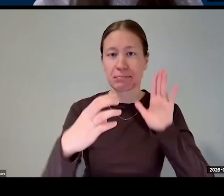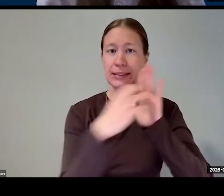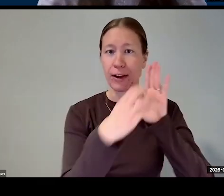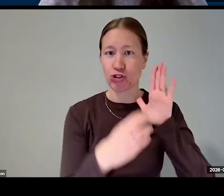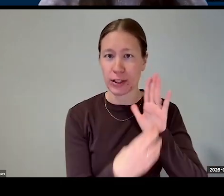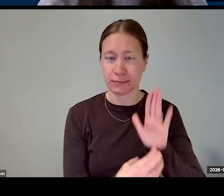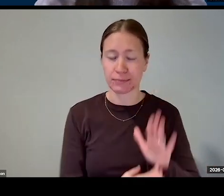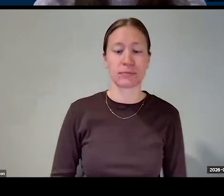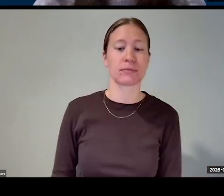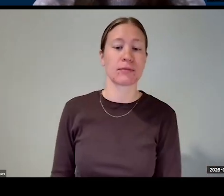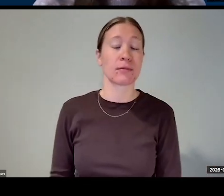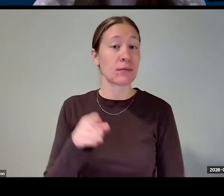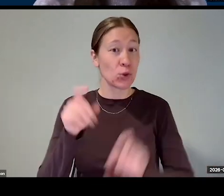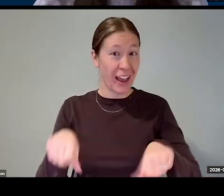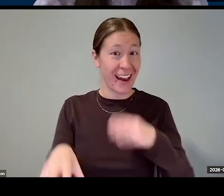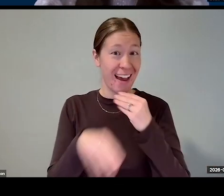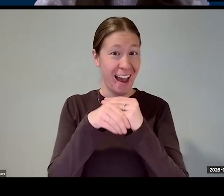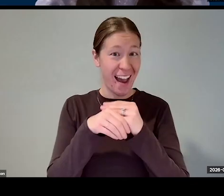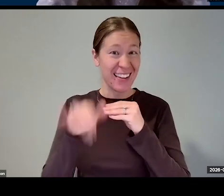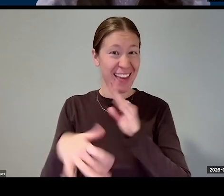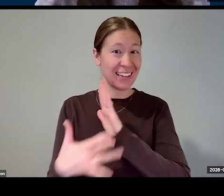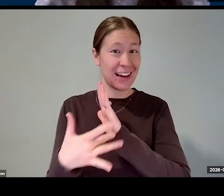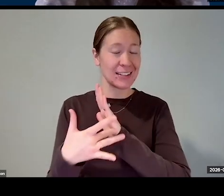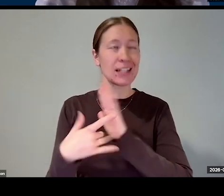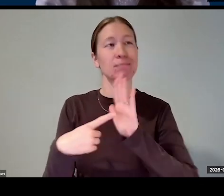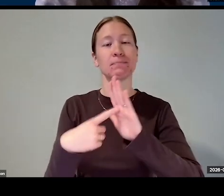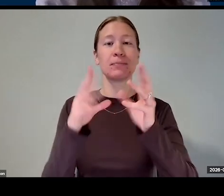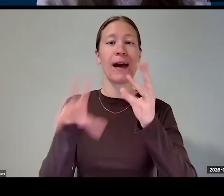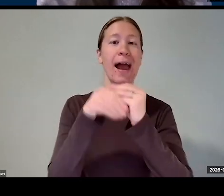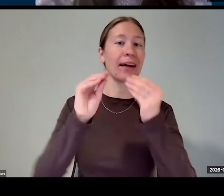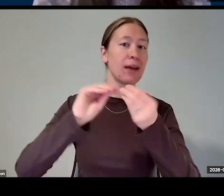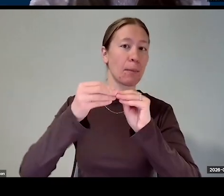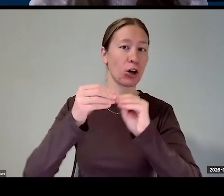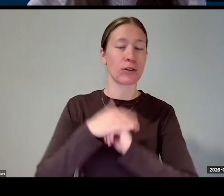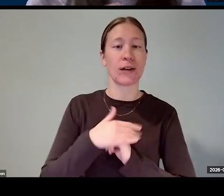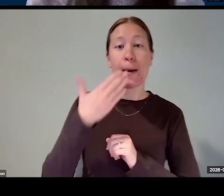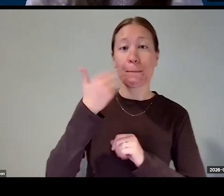with like having the number at the end of it. So like best practices, one of four.